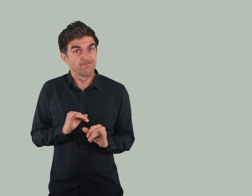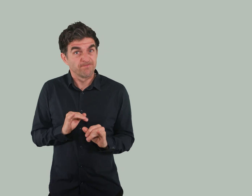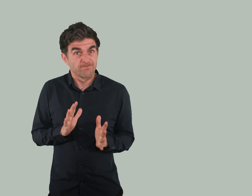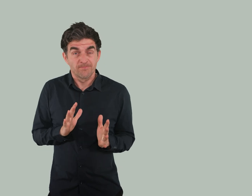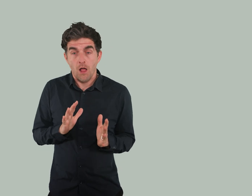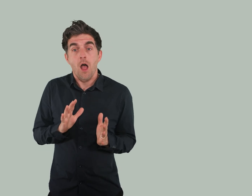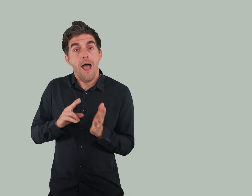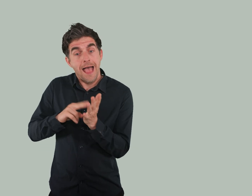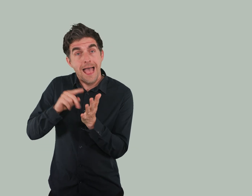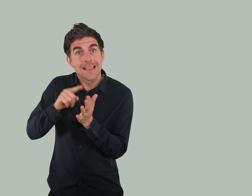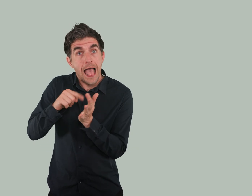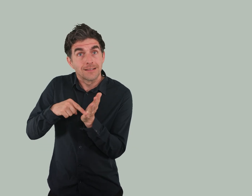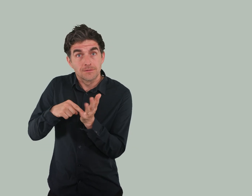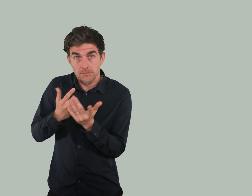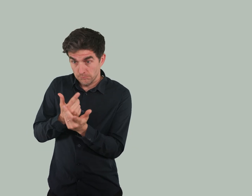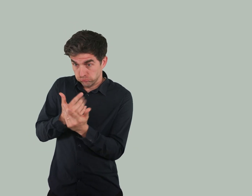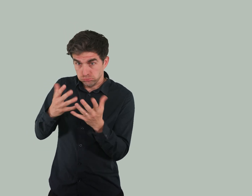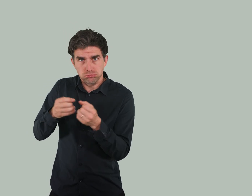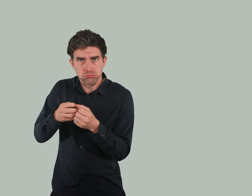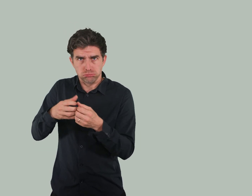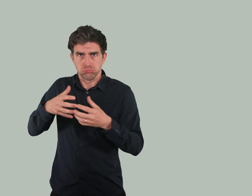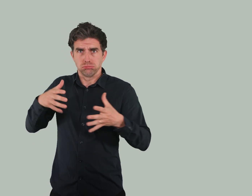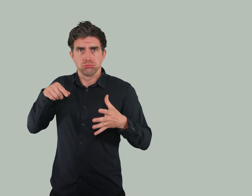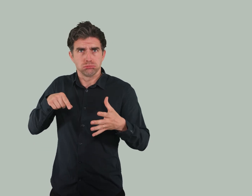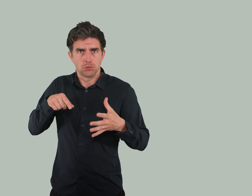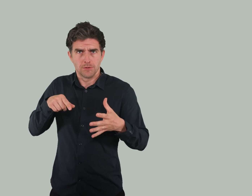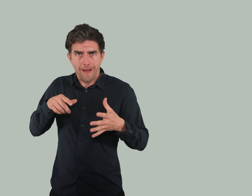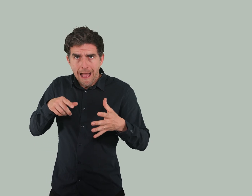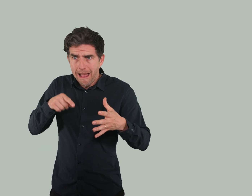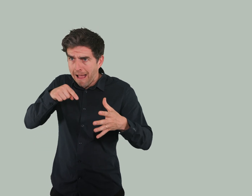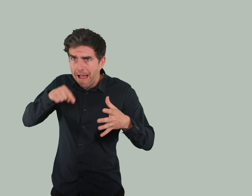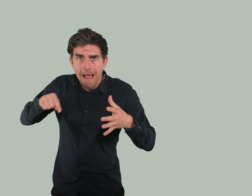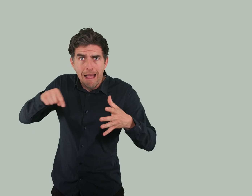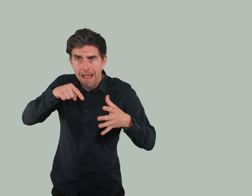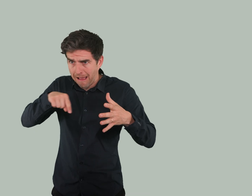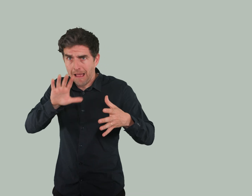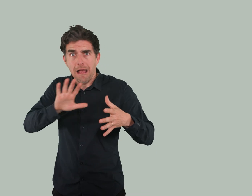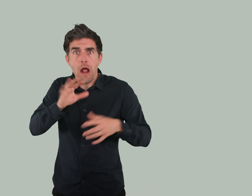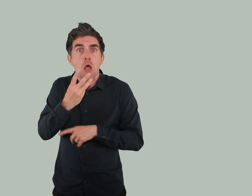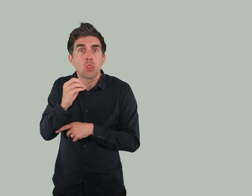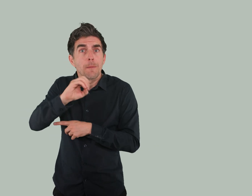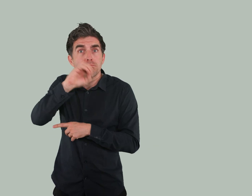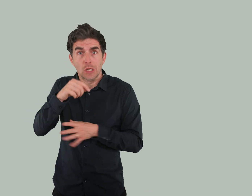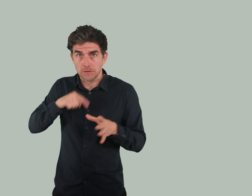It is striking that of the NEET population, nearly 30 per cent